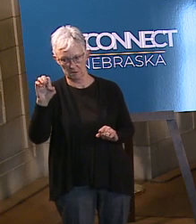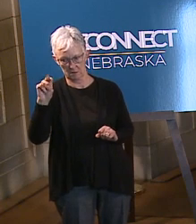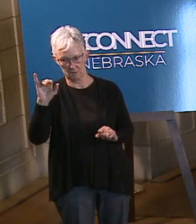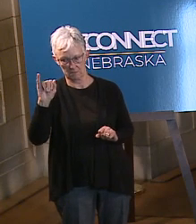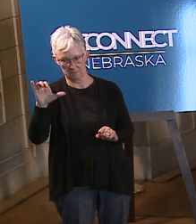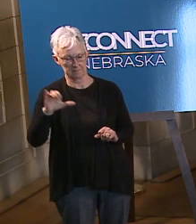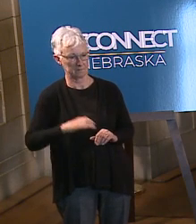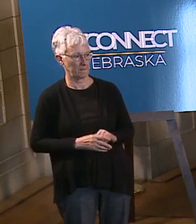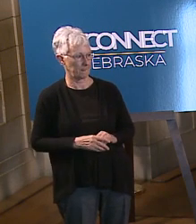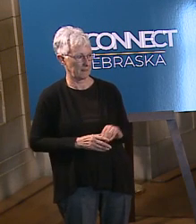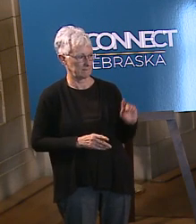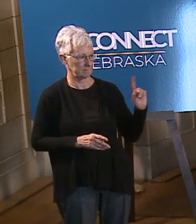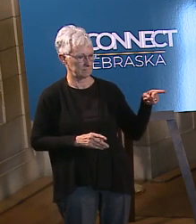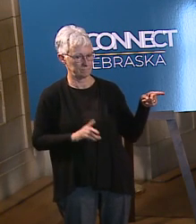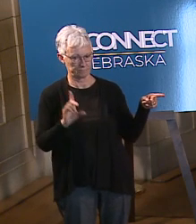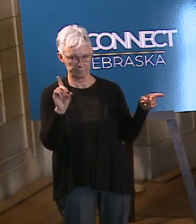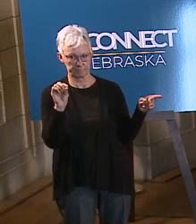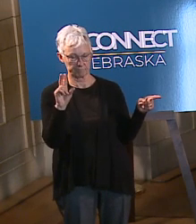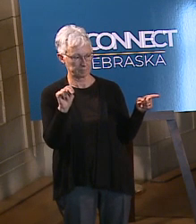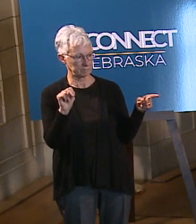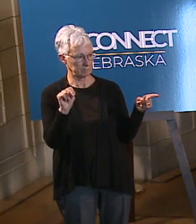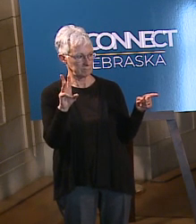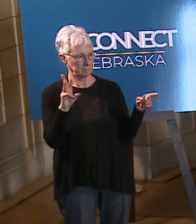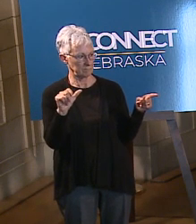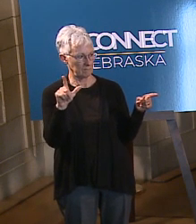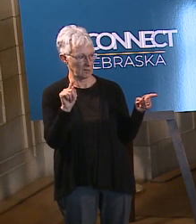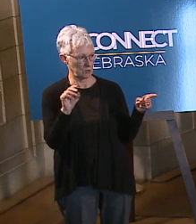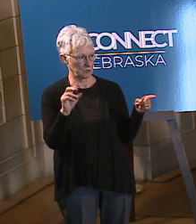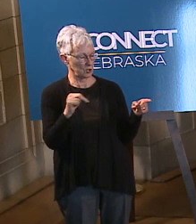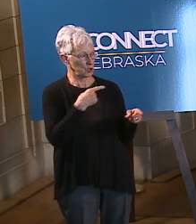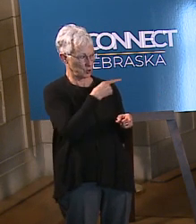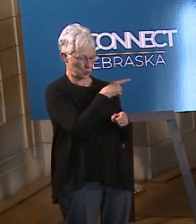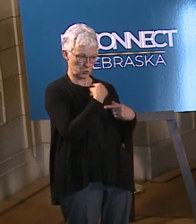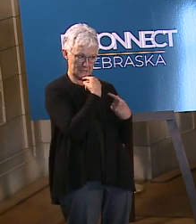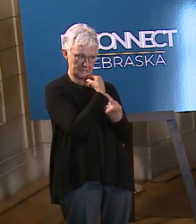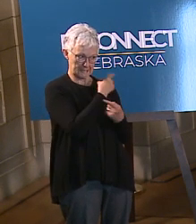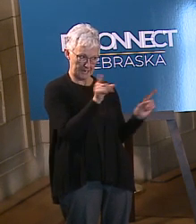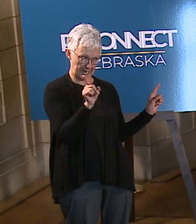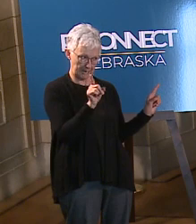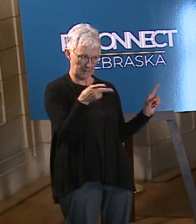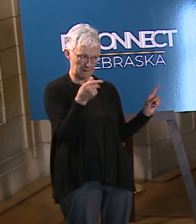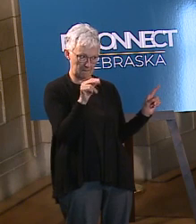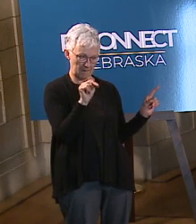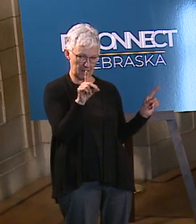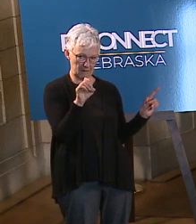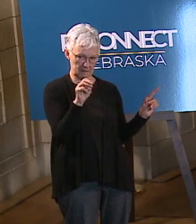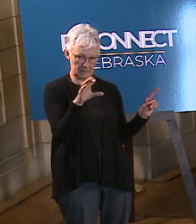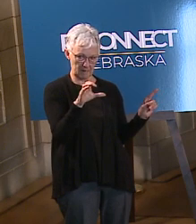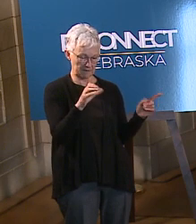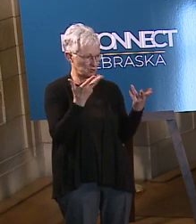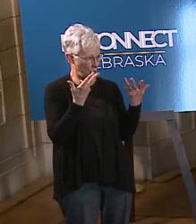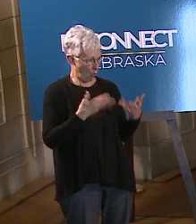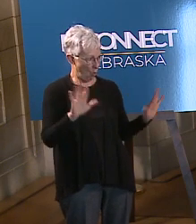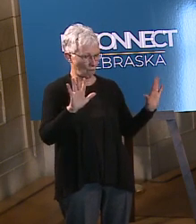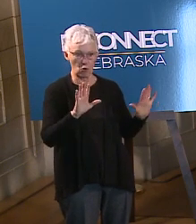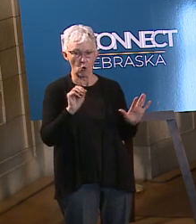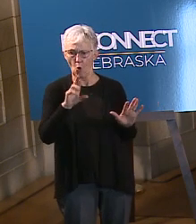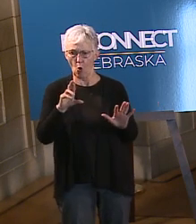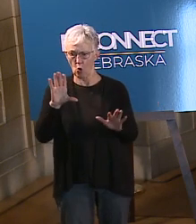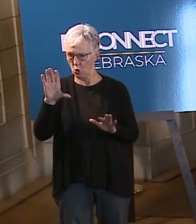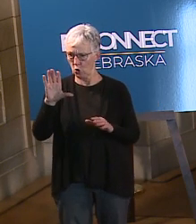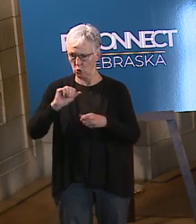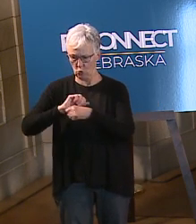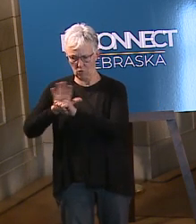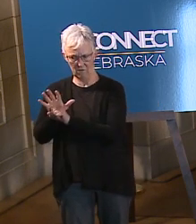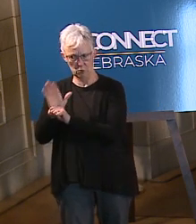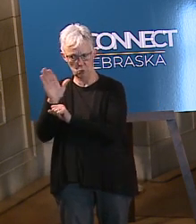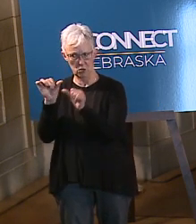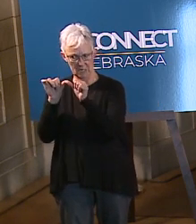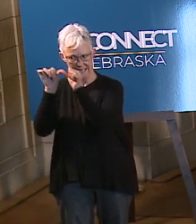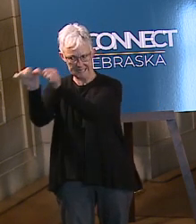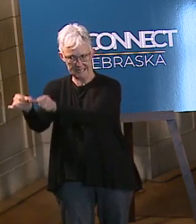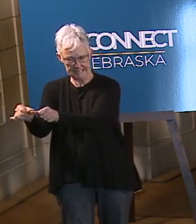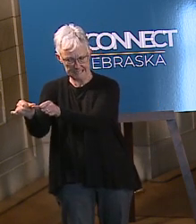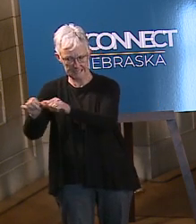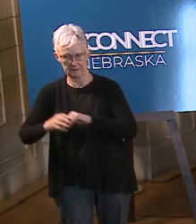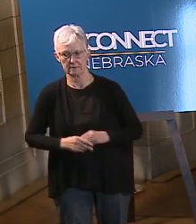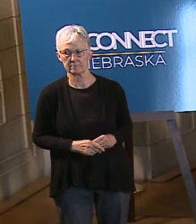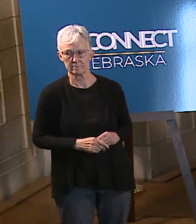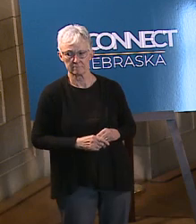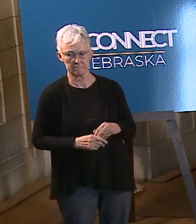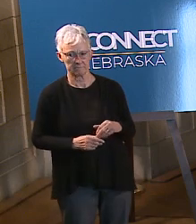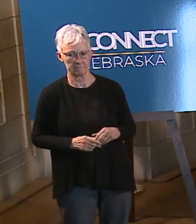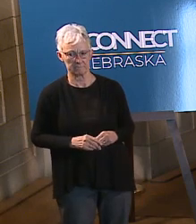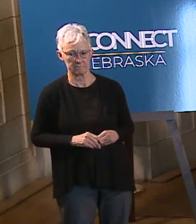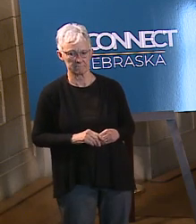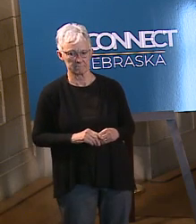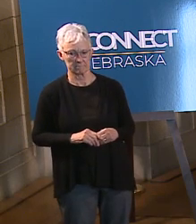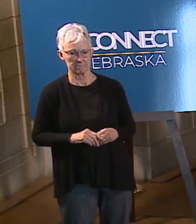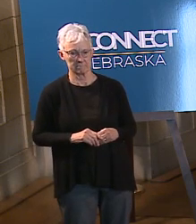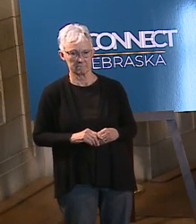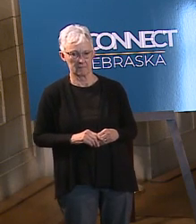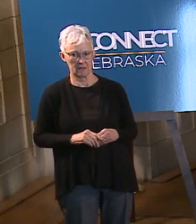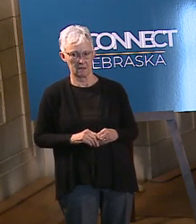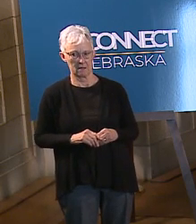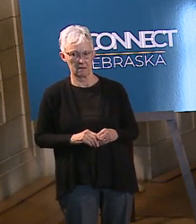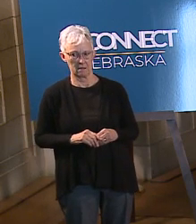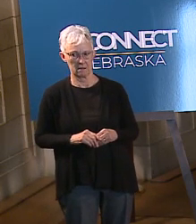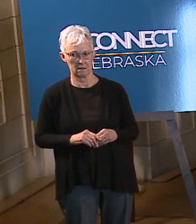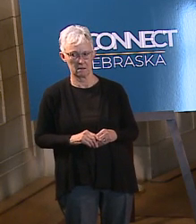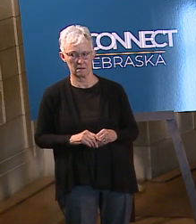THE EMERGENCY AND SO FORTH.